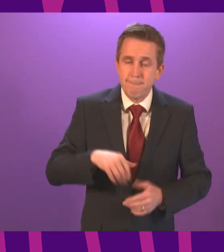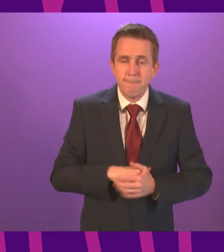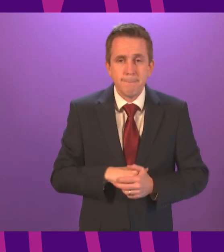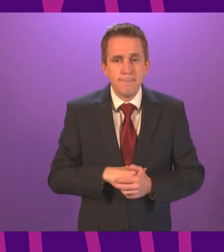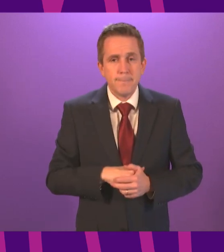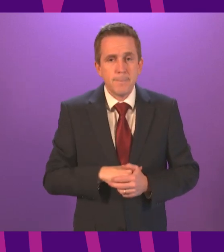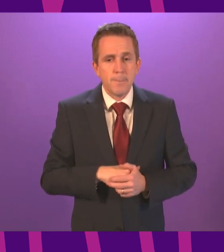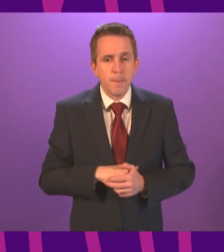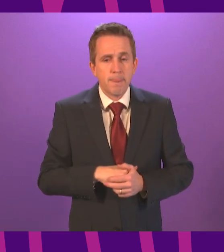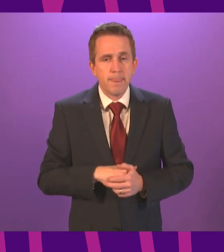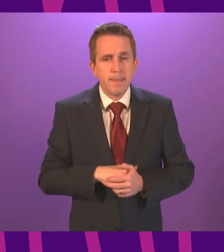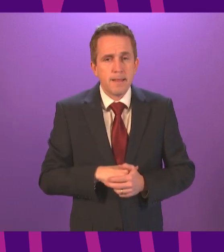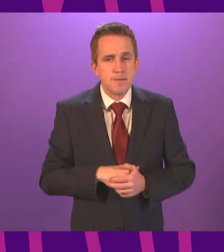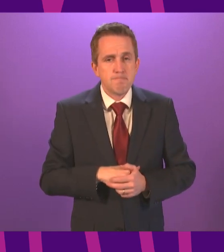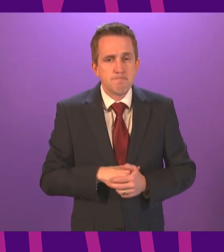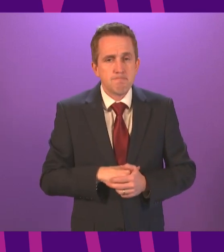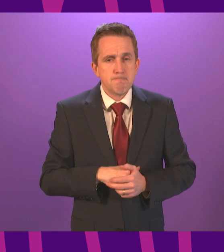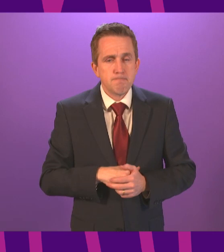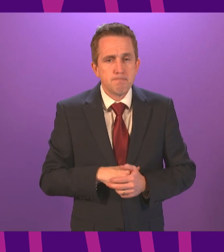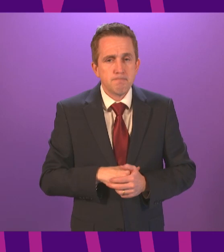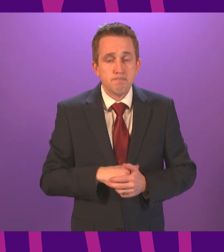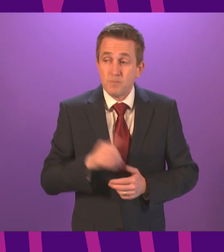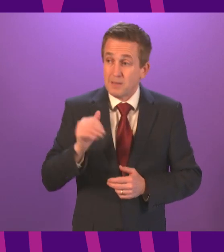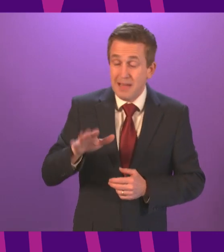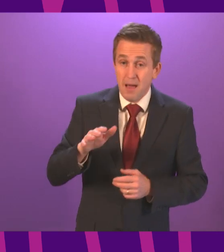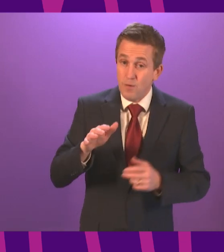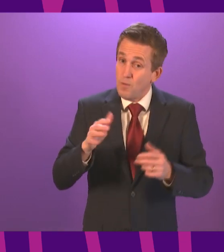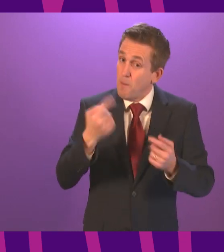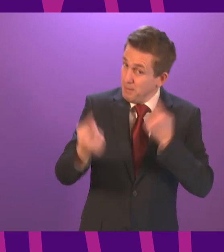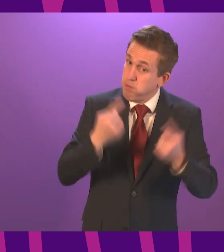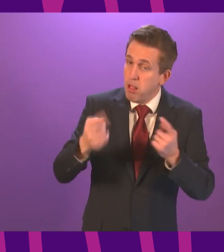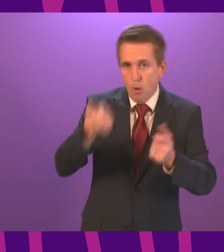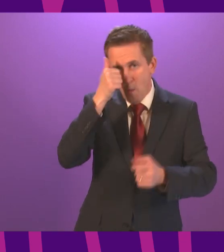game, as we have seen. People understand that. However, what they want from the Government